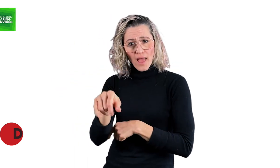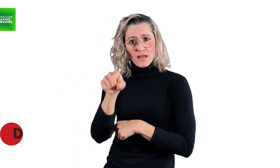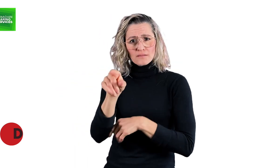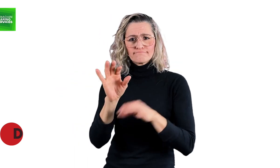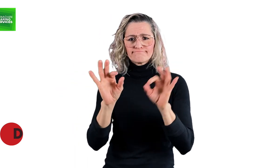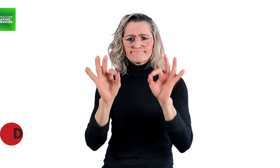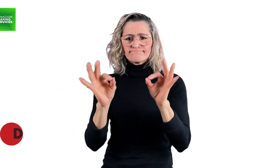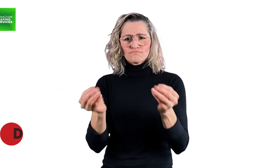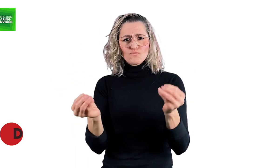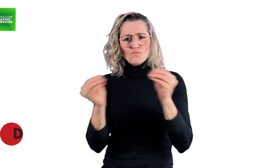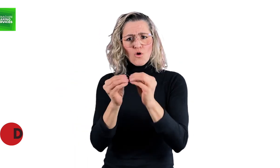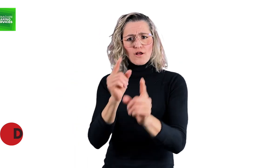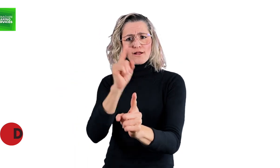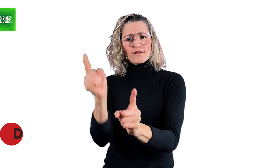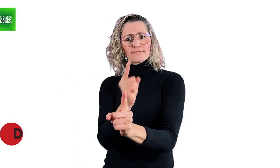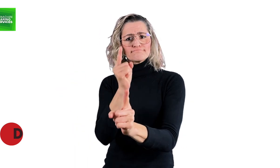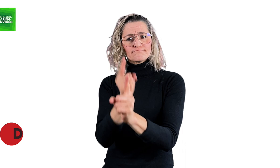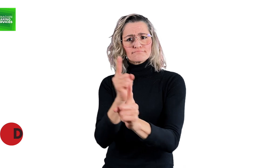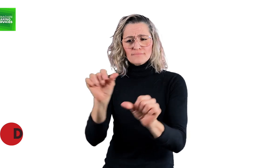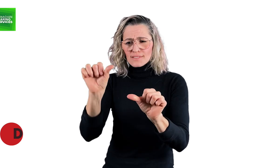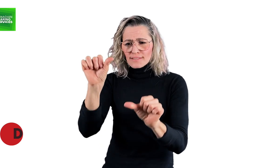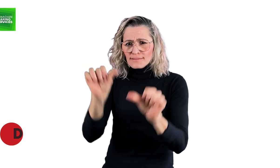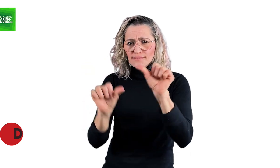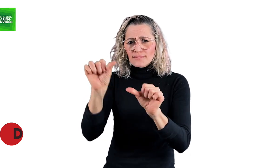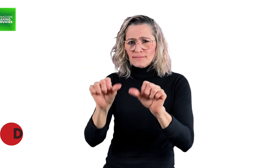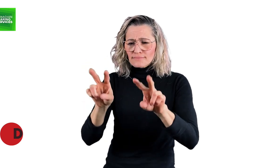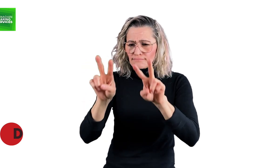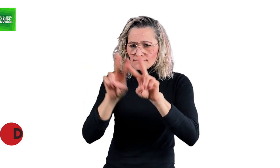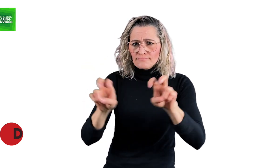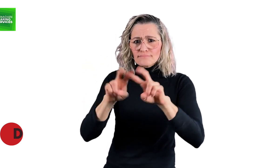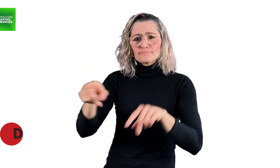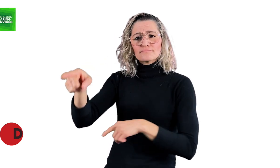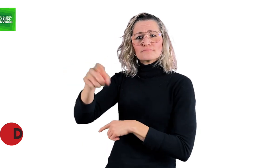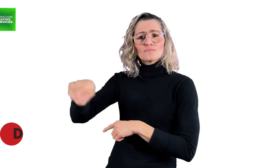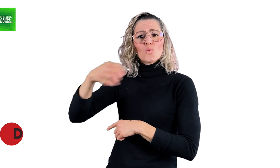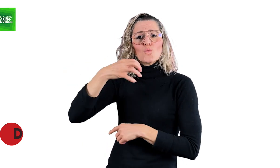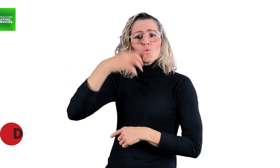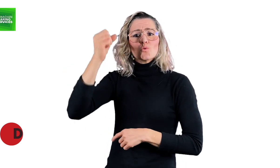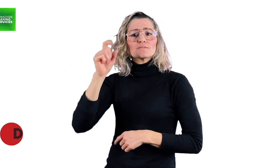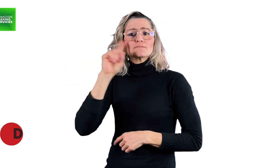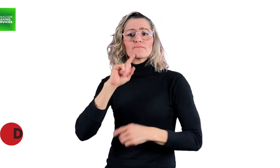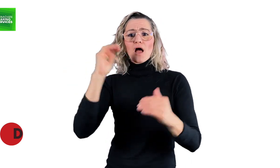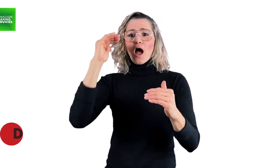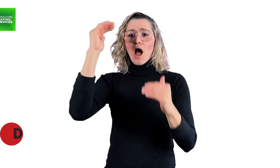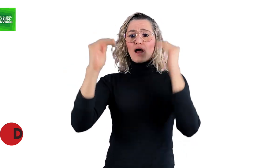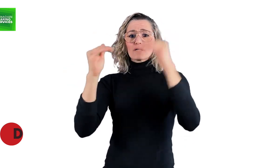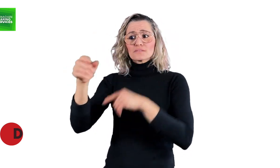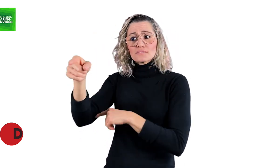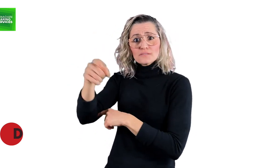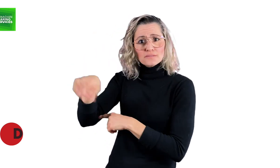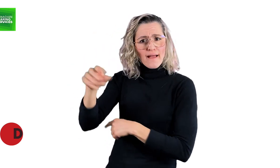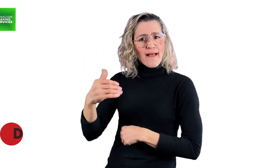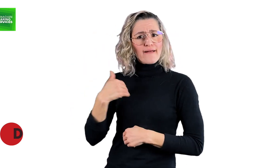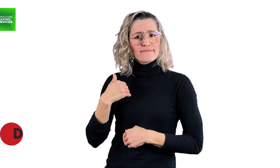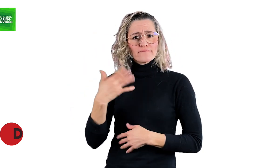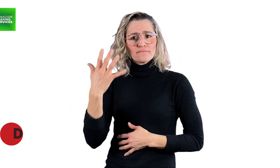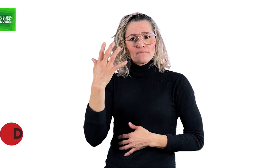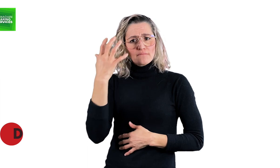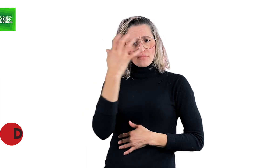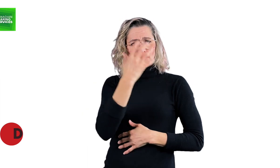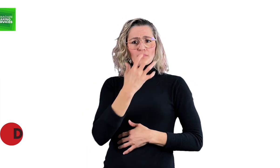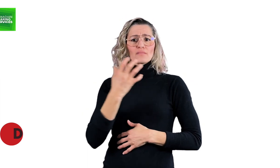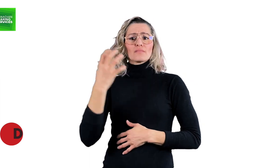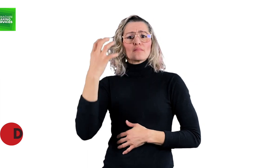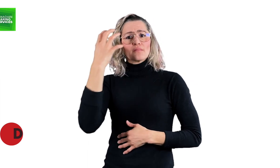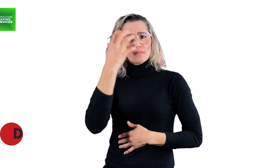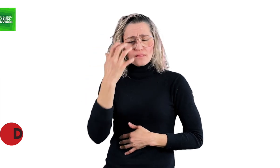more accurately assess the impact of dizziness and balance